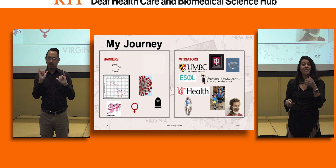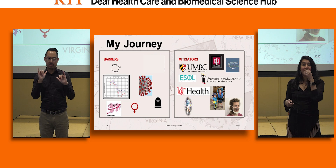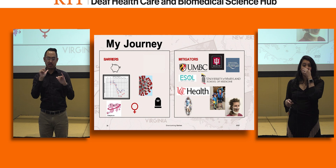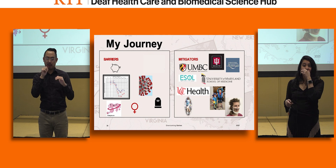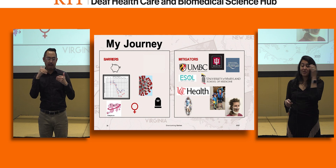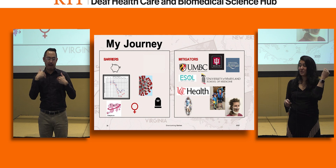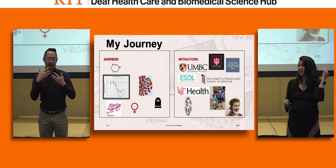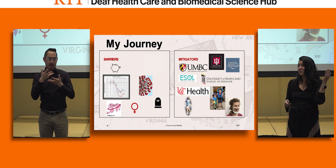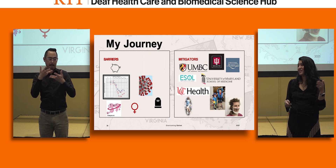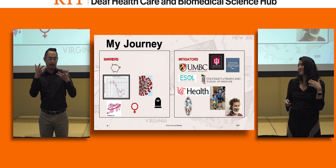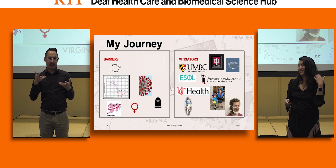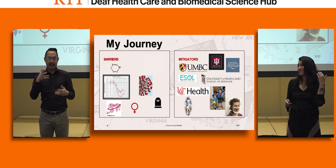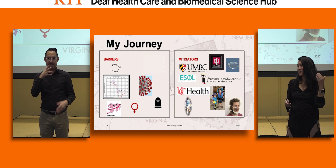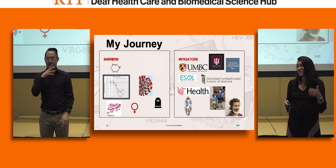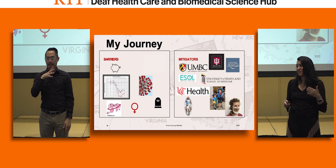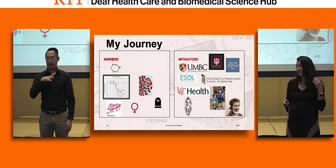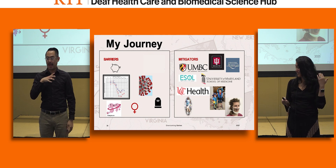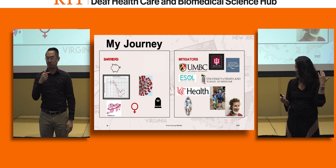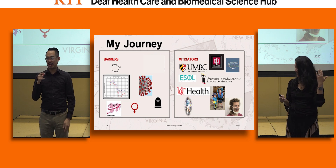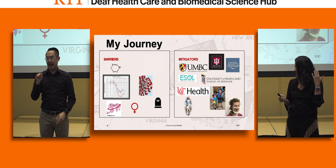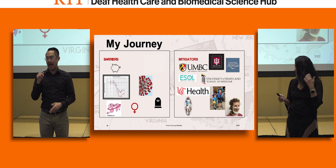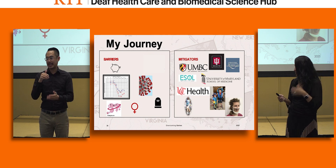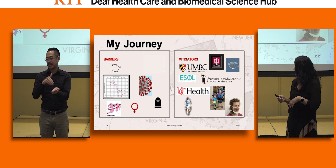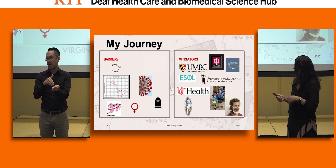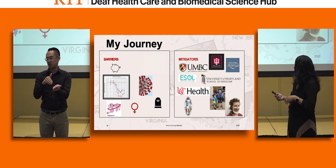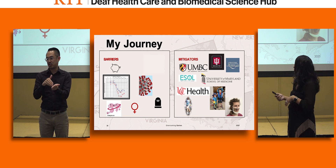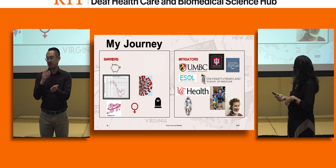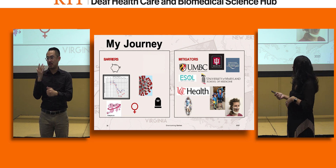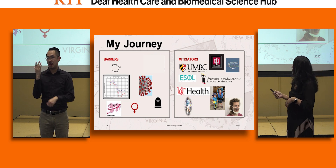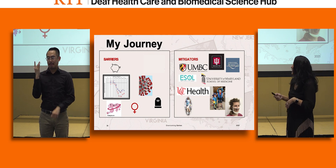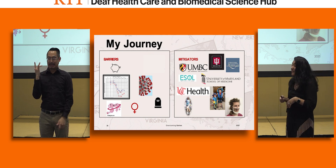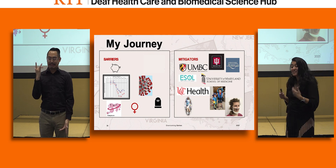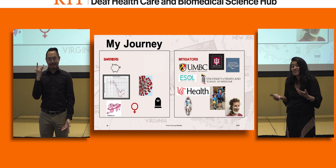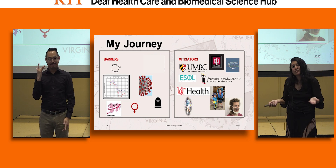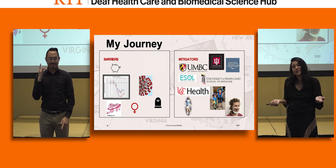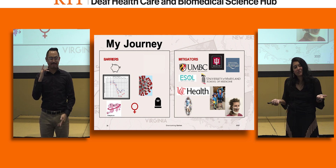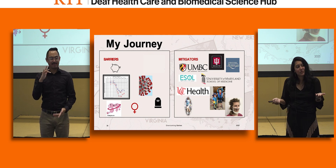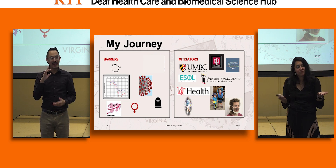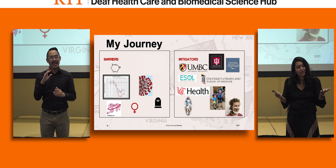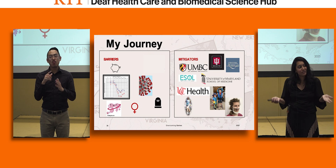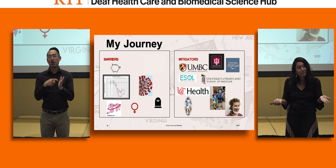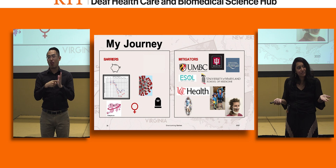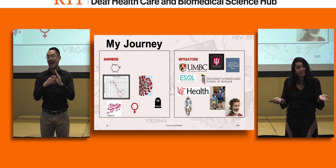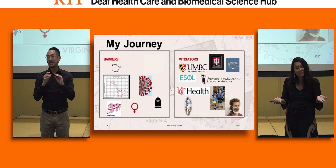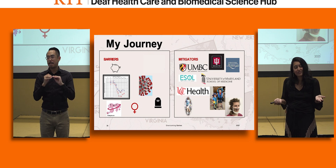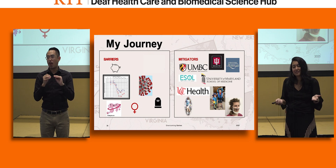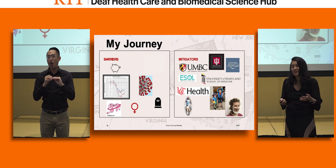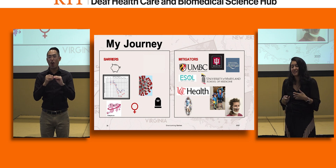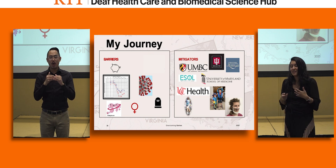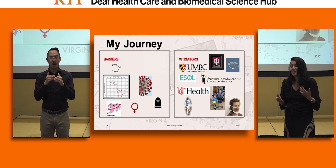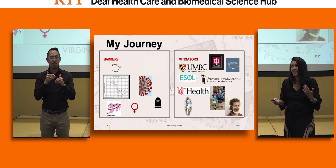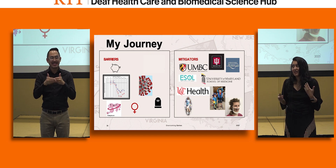a high predominance of female gastroenterologists, because it is one of the more procedural fields,